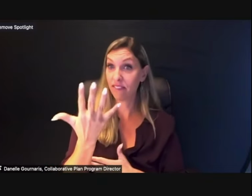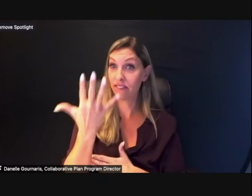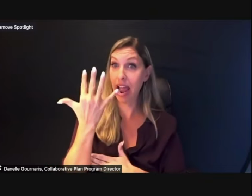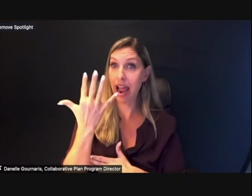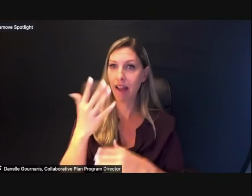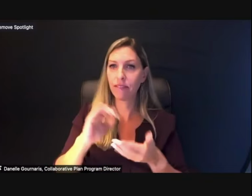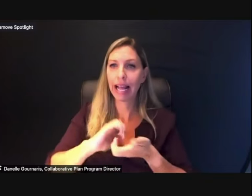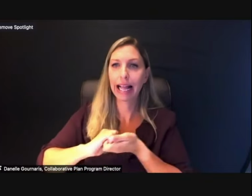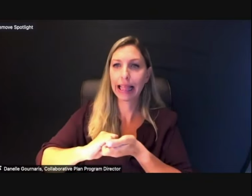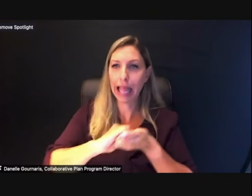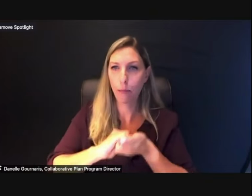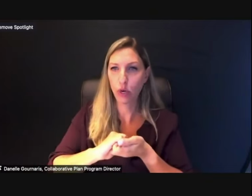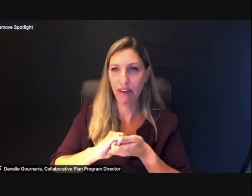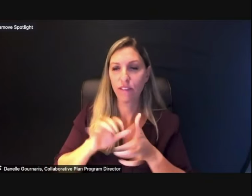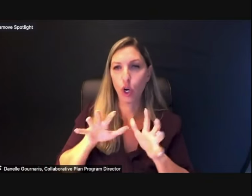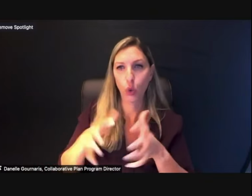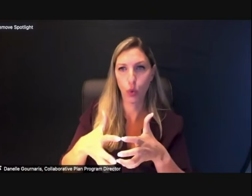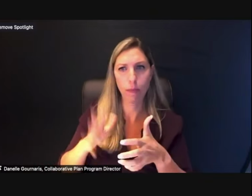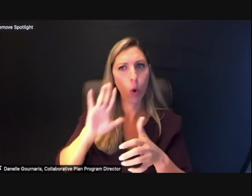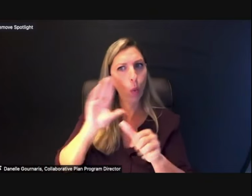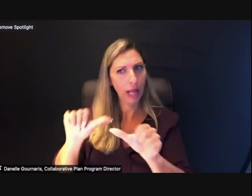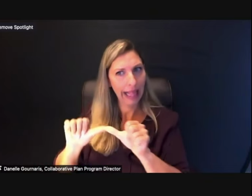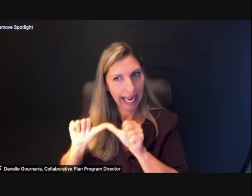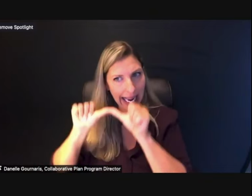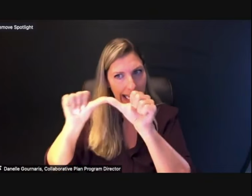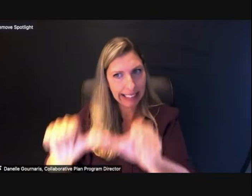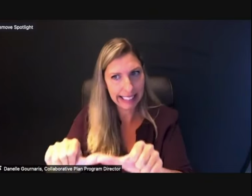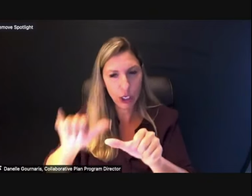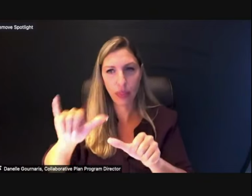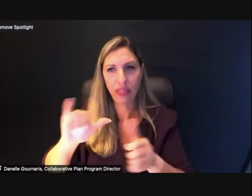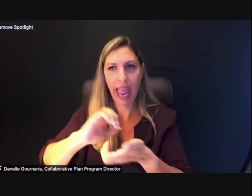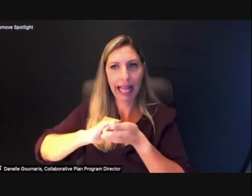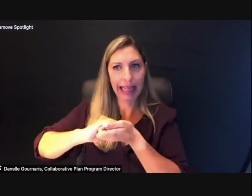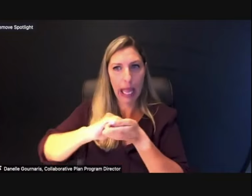the five collaborative work groups. We will continue the